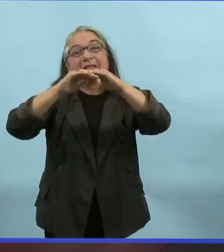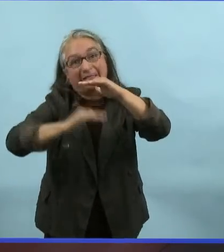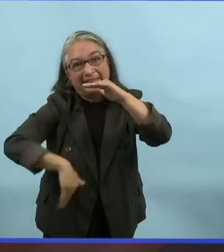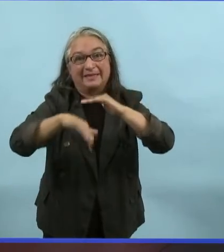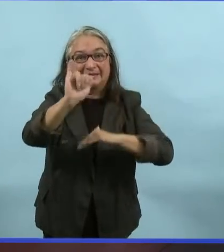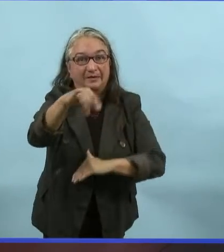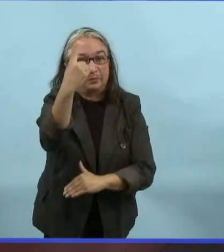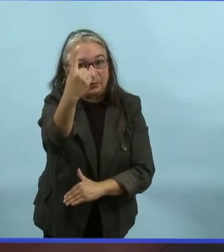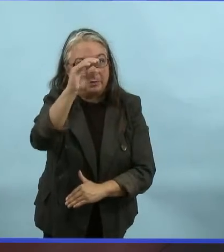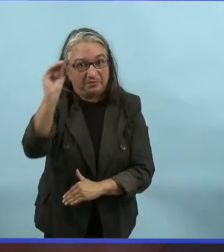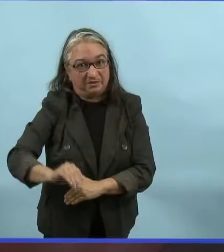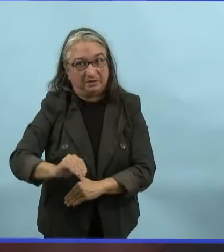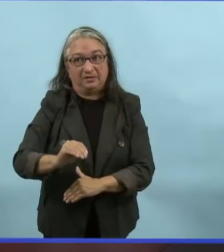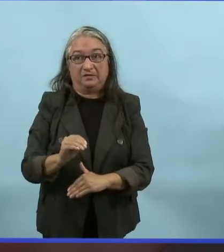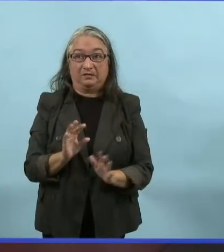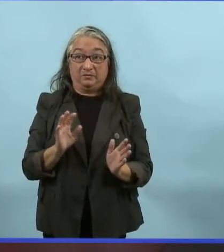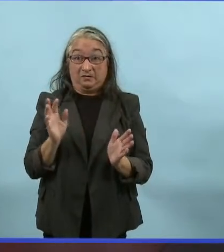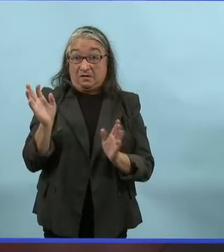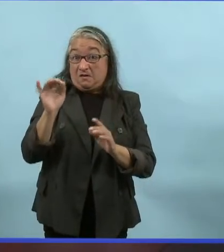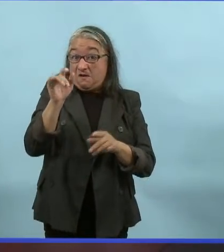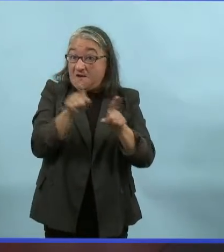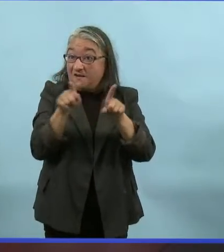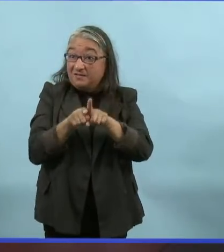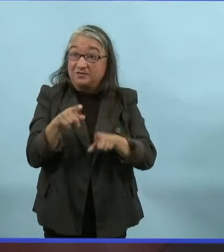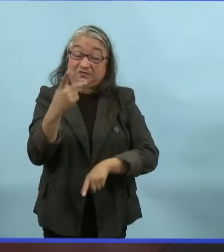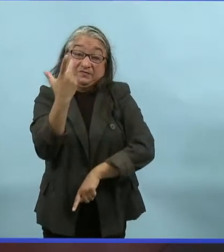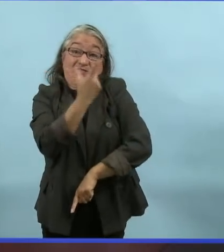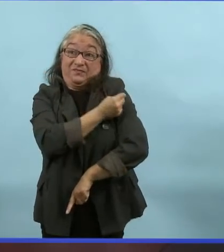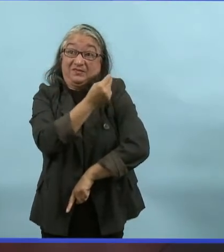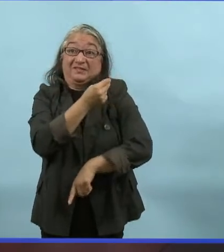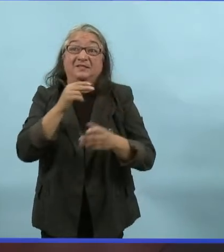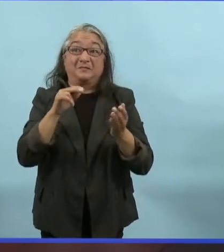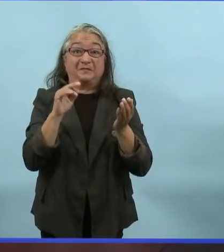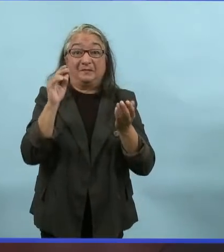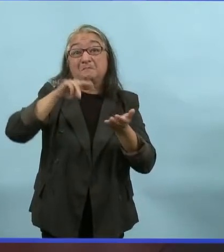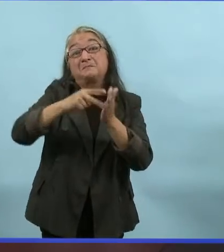transmitting to others so lots of benefits and and we see it probably best demonstrated